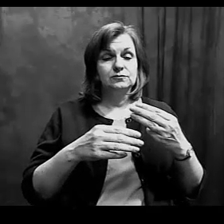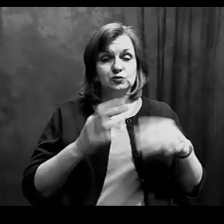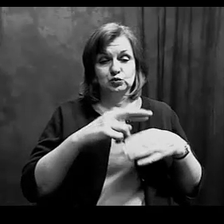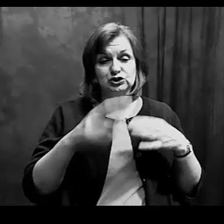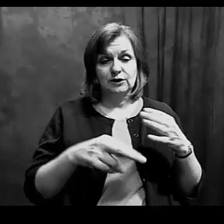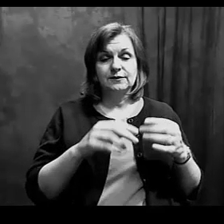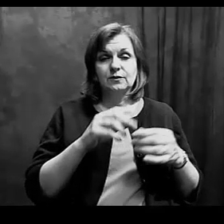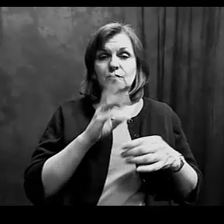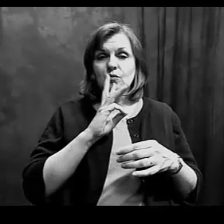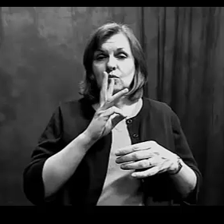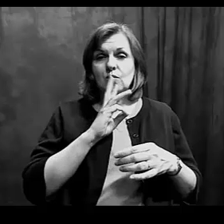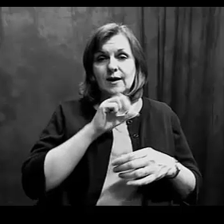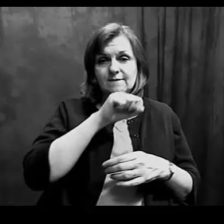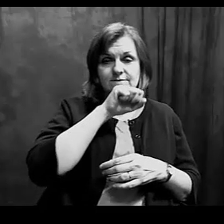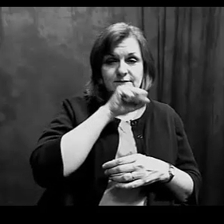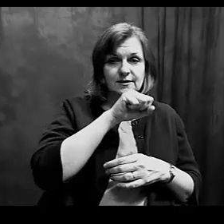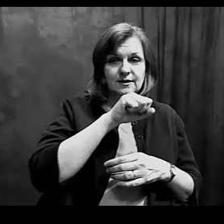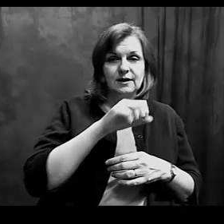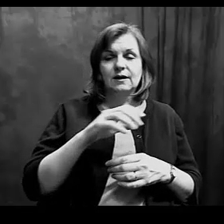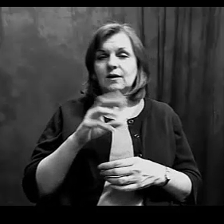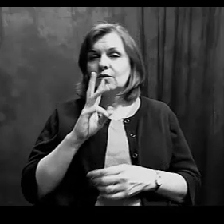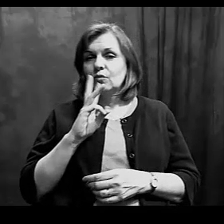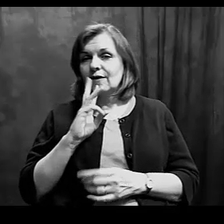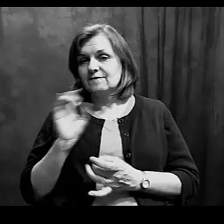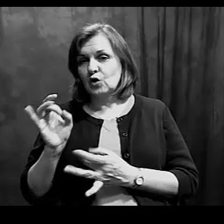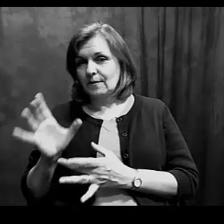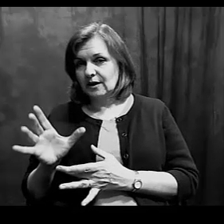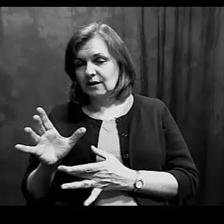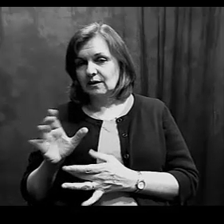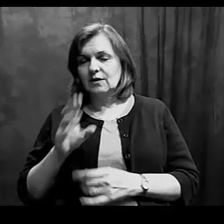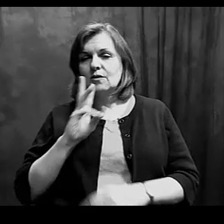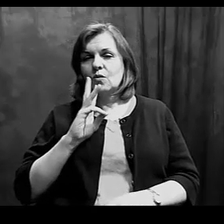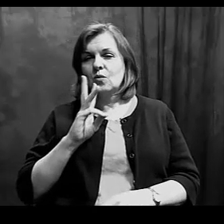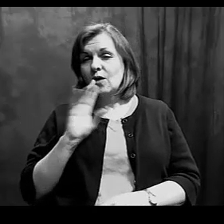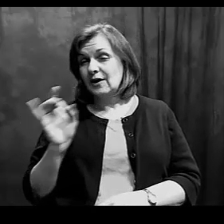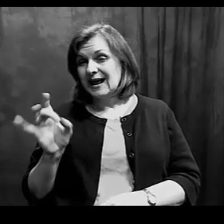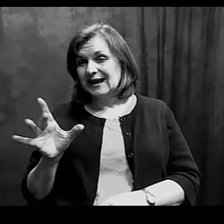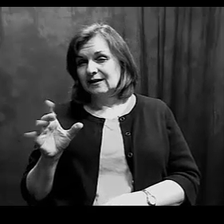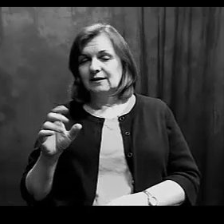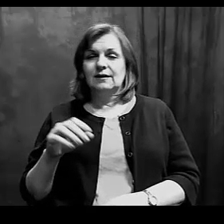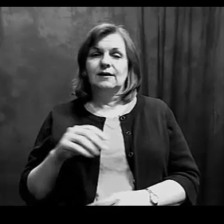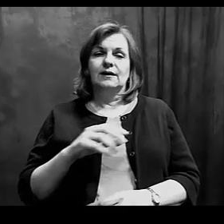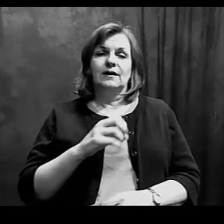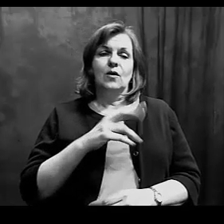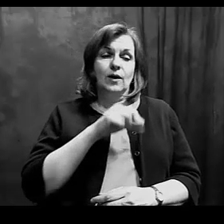now some of them are going to be hydrophilic or water loving -- some will be hydrophobic